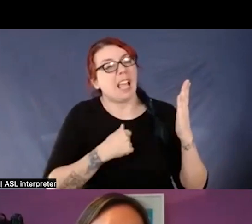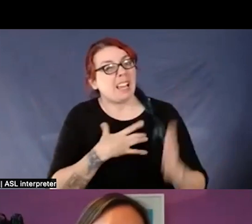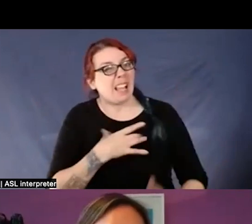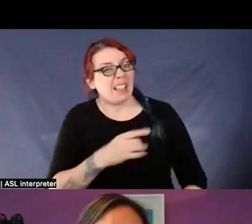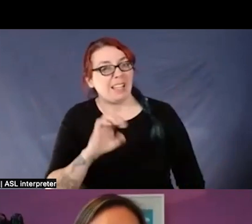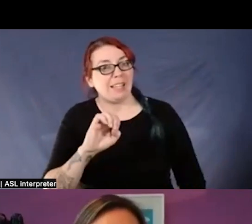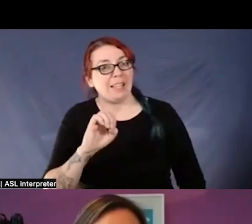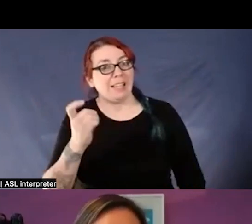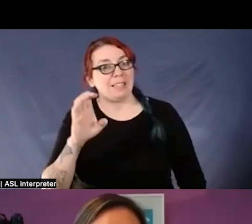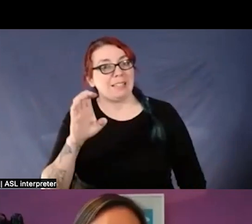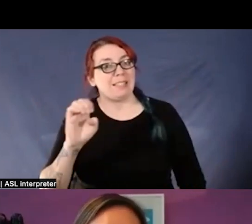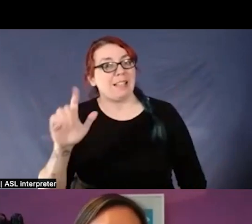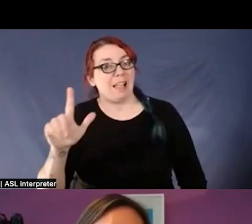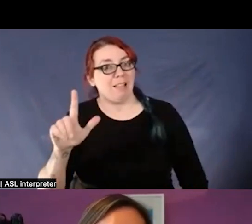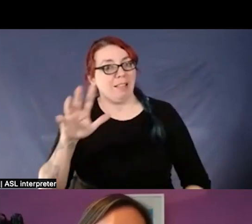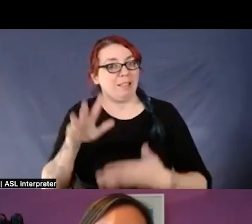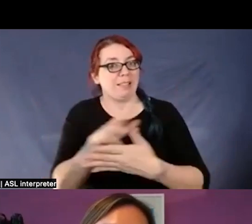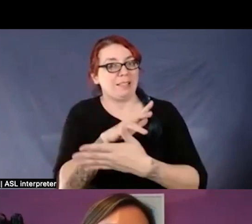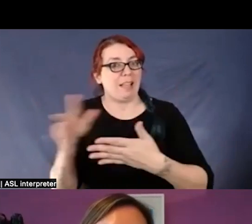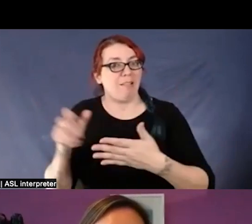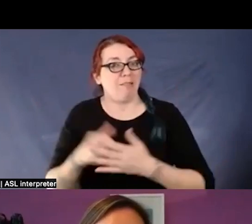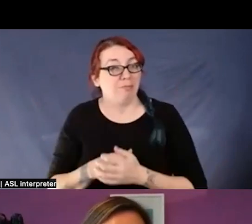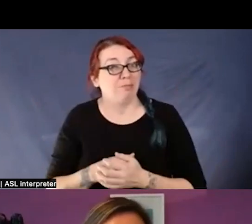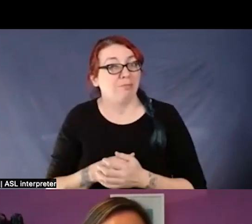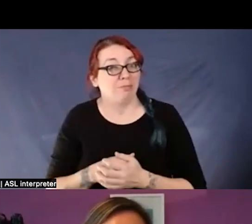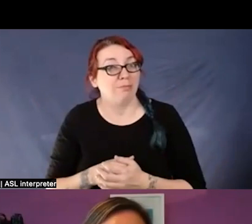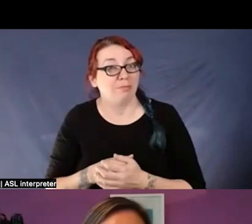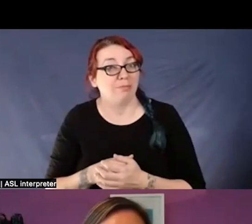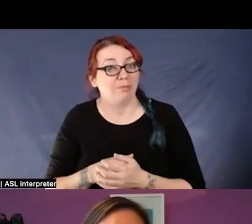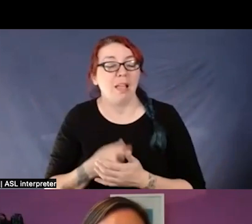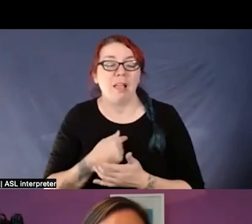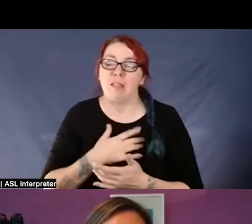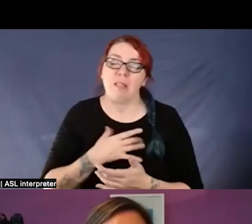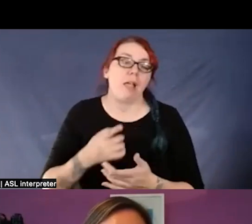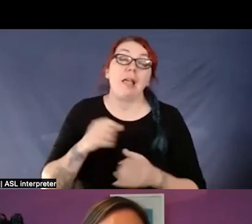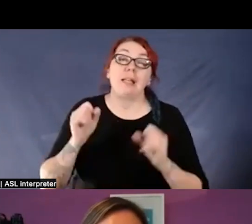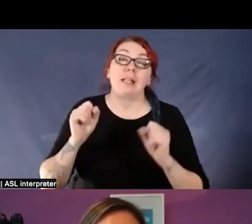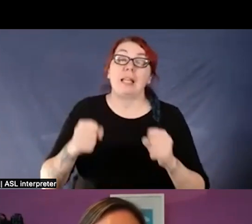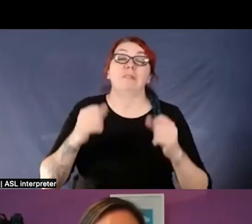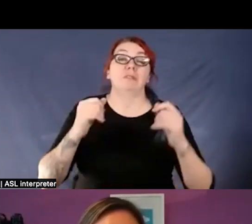update my master checklist. I can also filter out things like what is already being done or